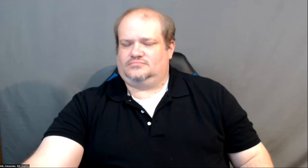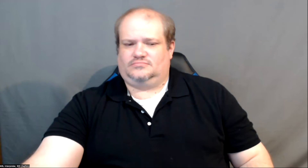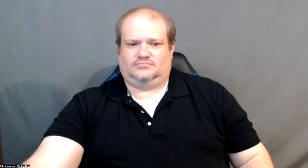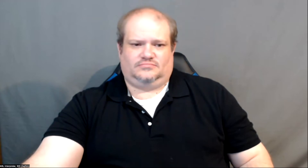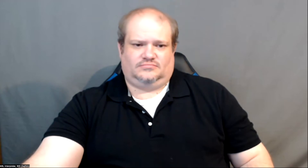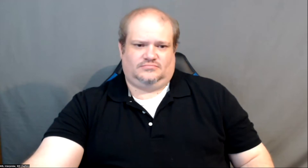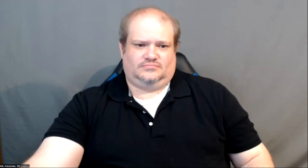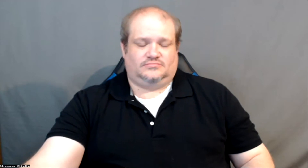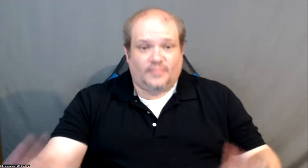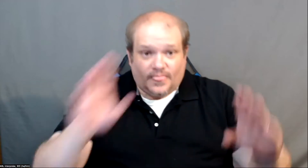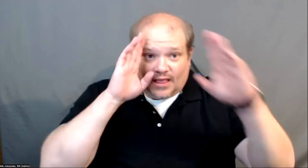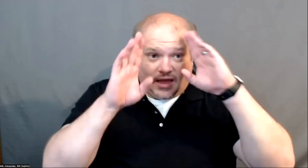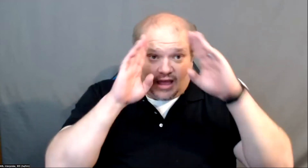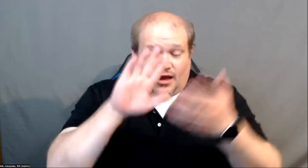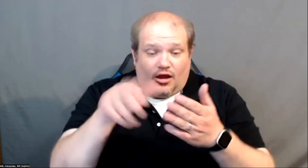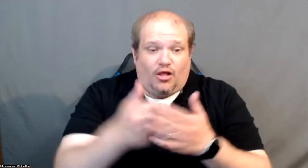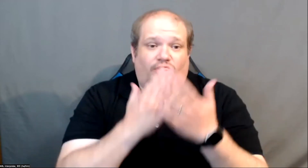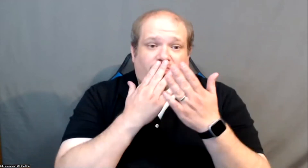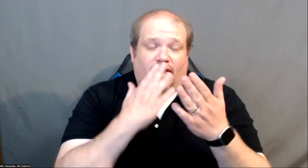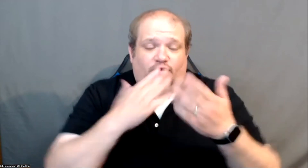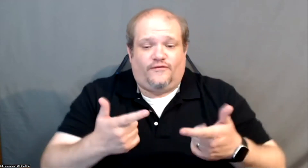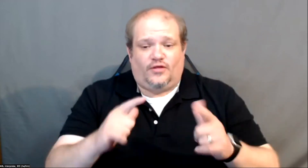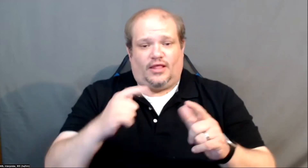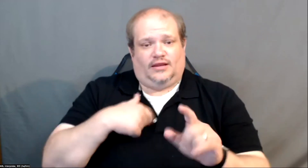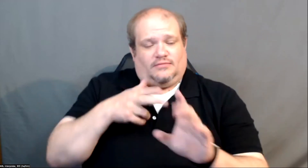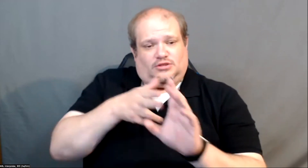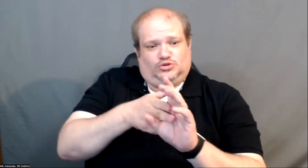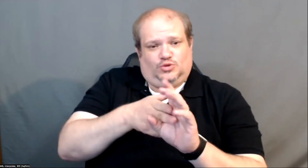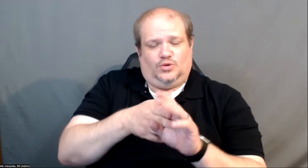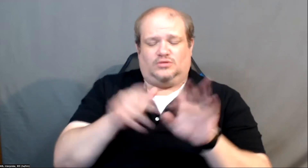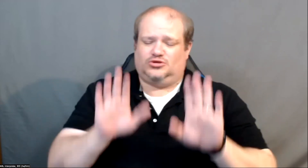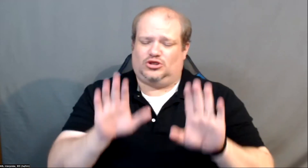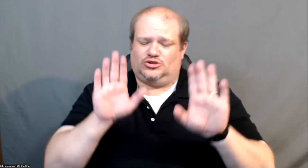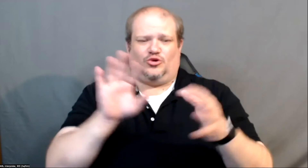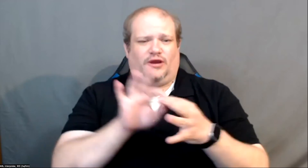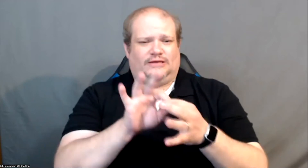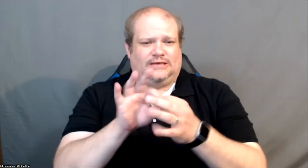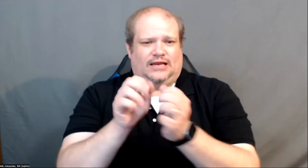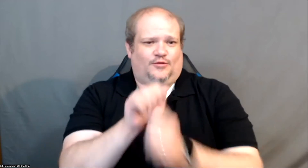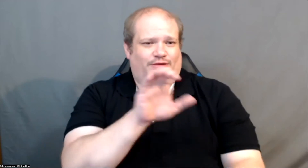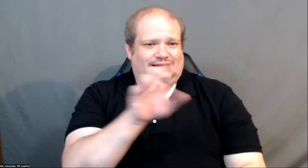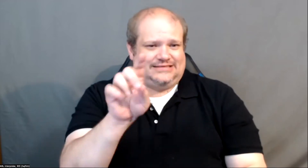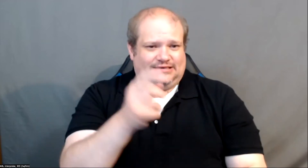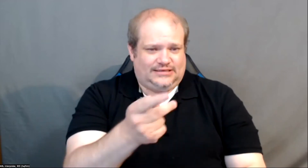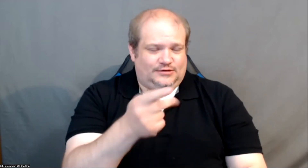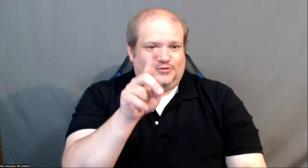Thank you so much for having me. It's so great to reconnect with C.D. We did Winter Tangerine like